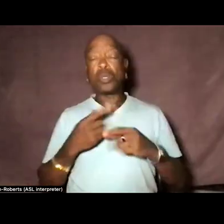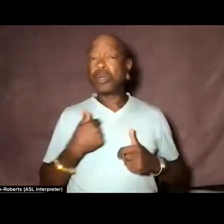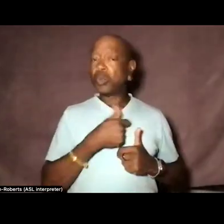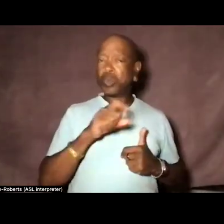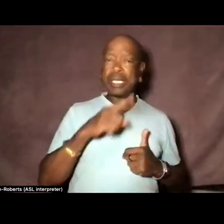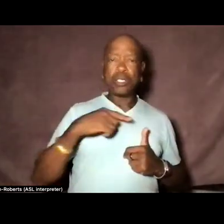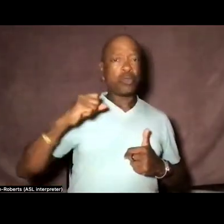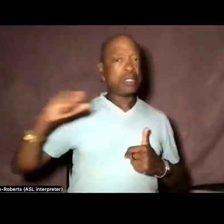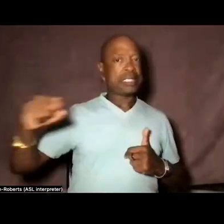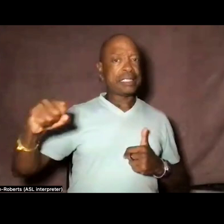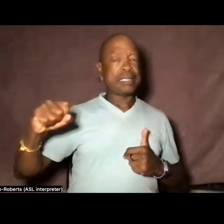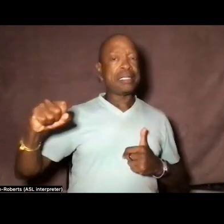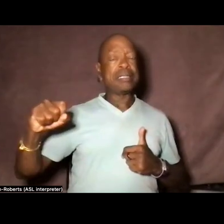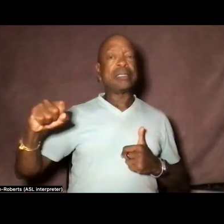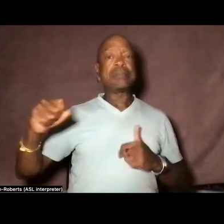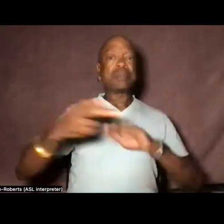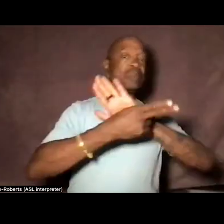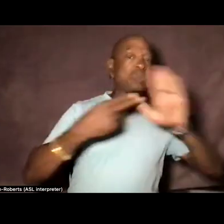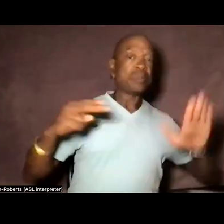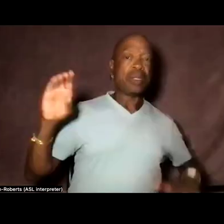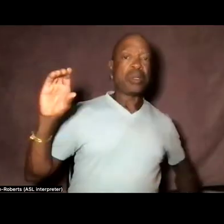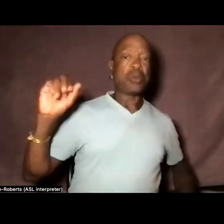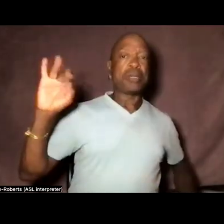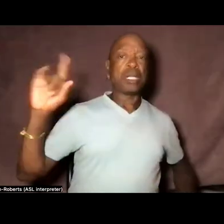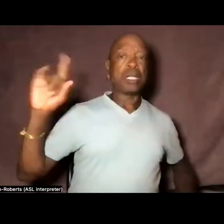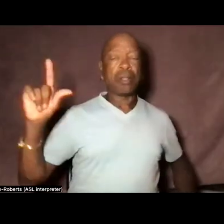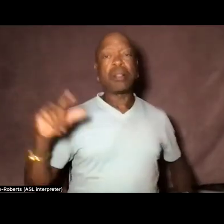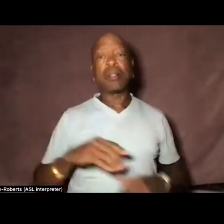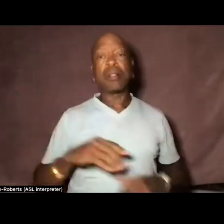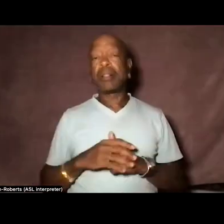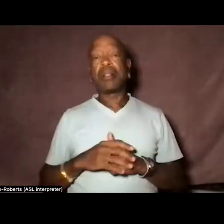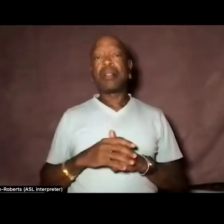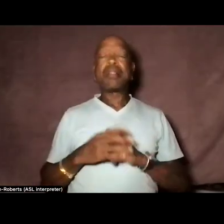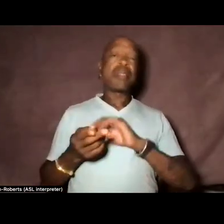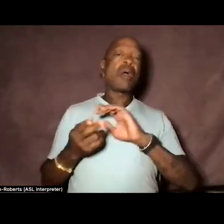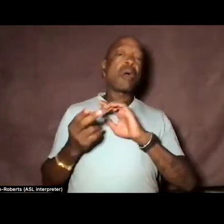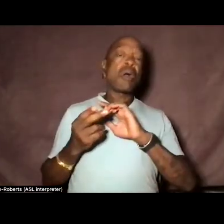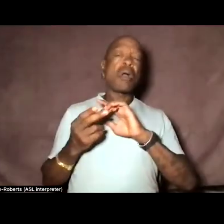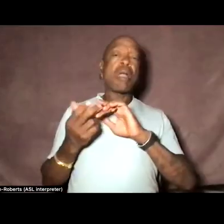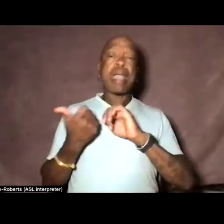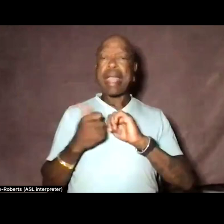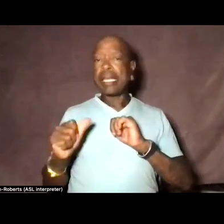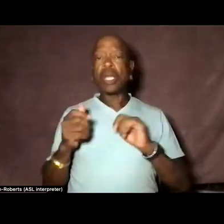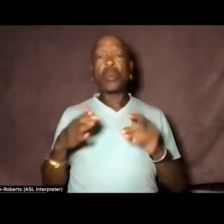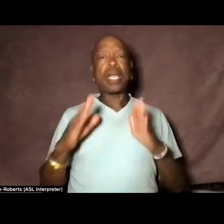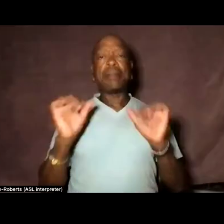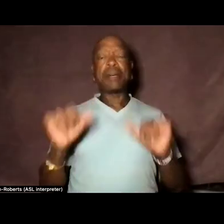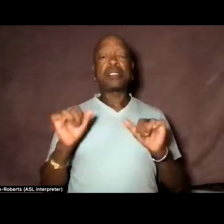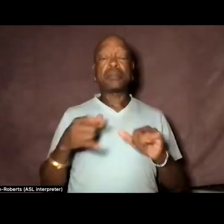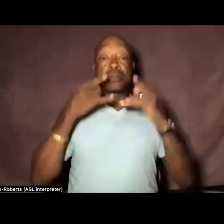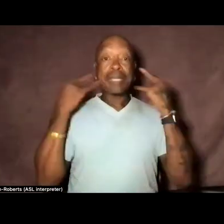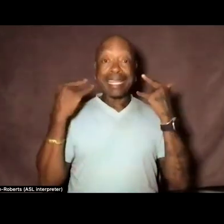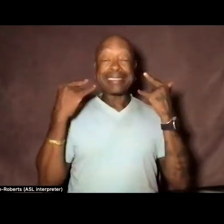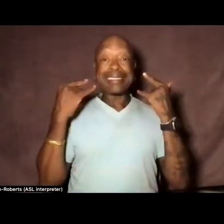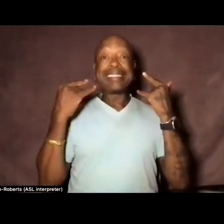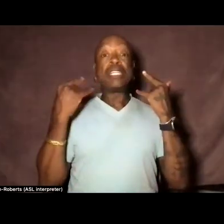criminalization on all fronts the act of masking is again Community Care so sign those petitions do